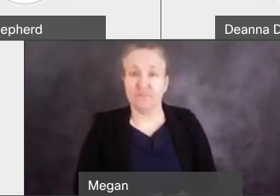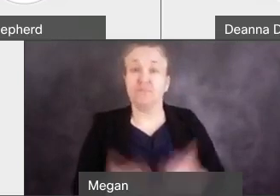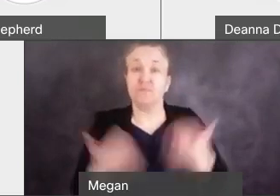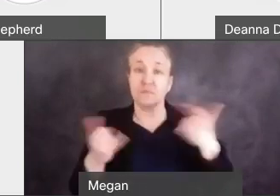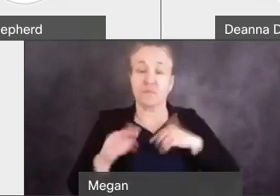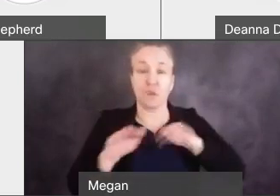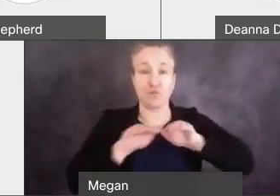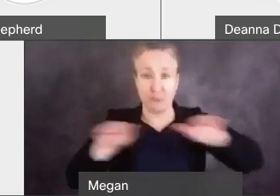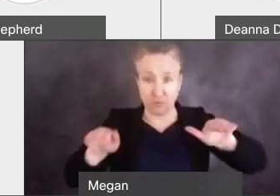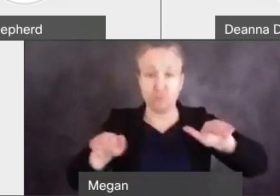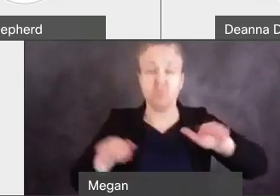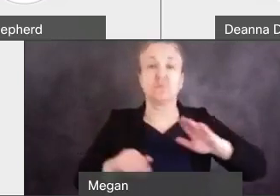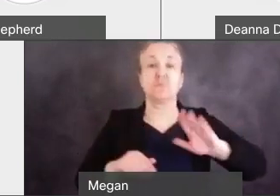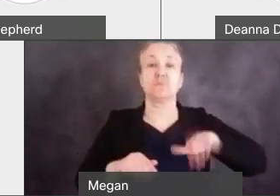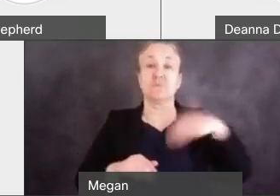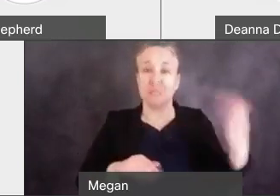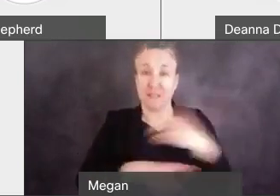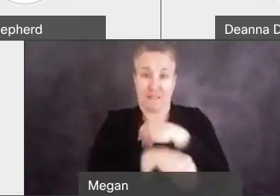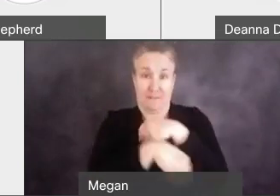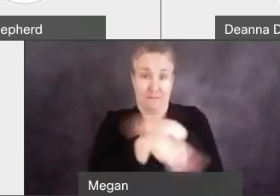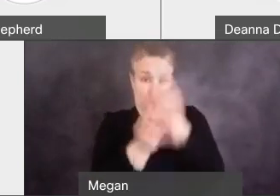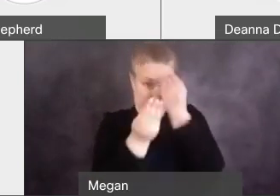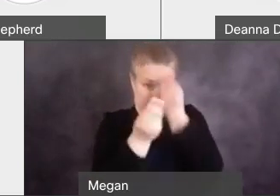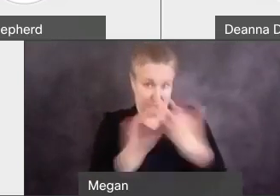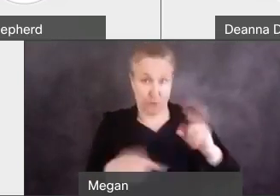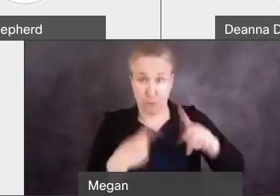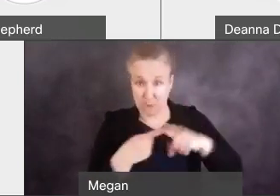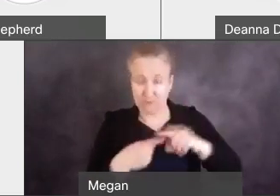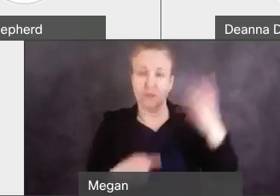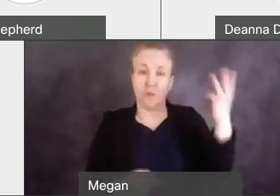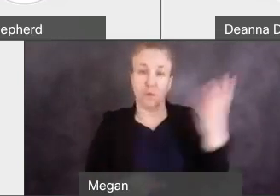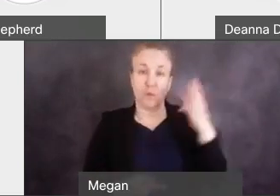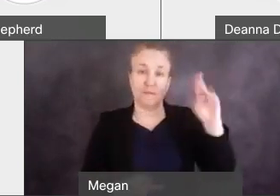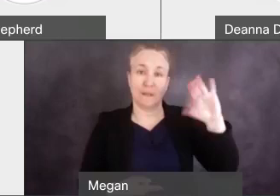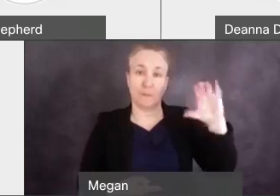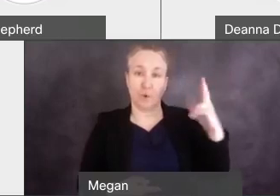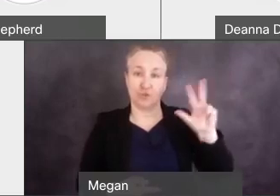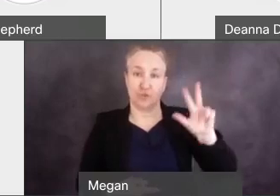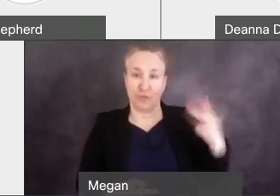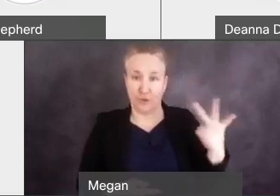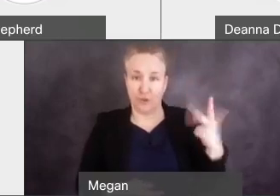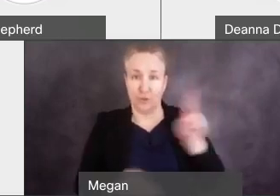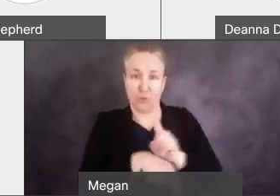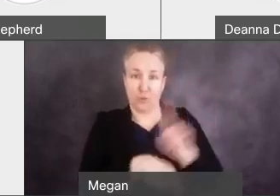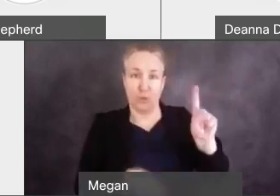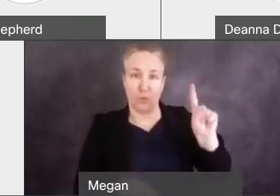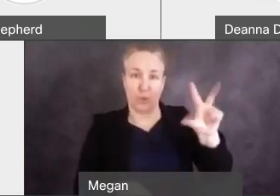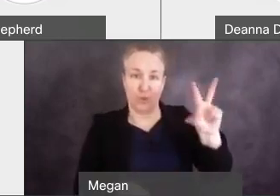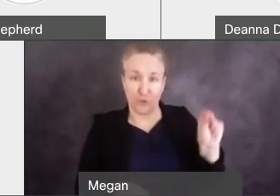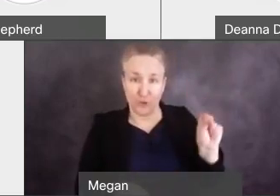our next briefing will be Wednesday, March the 3rd at 1:30 PM and happy to take any questions.